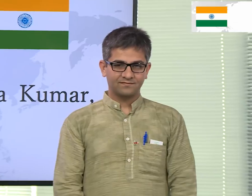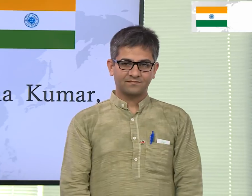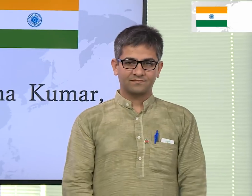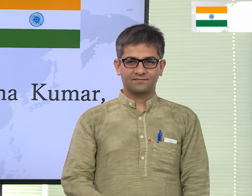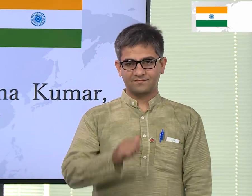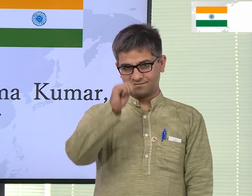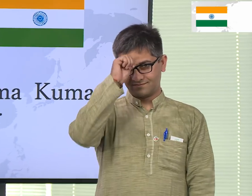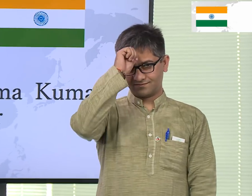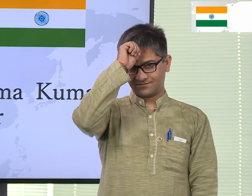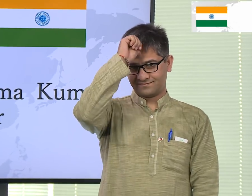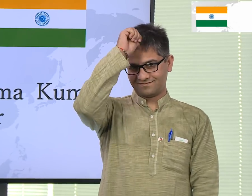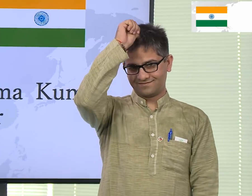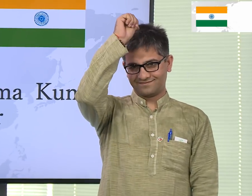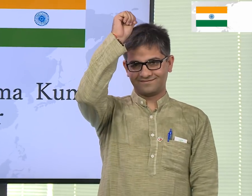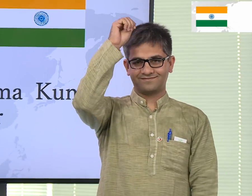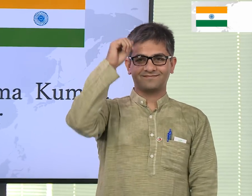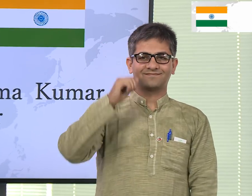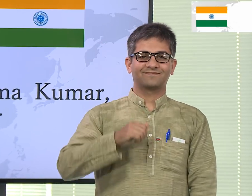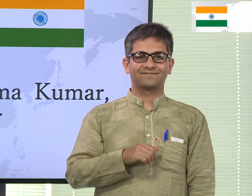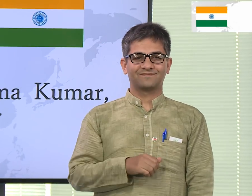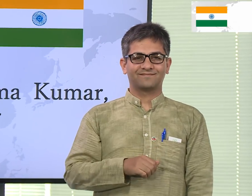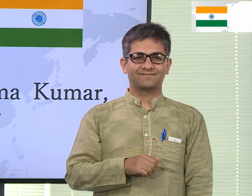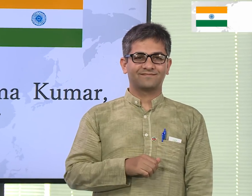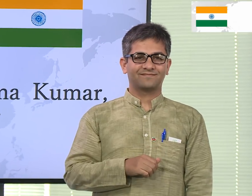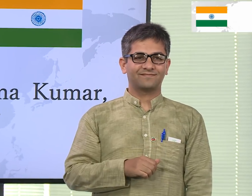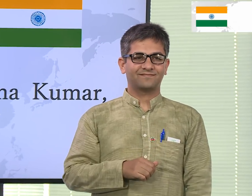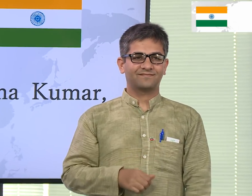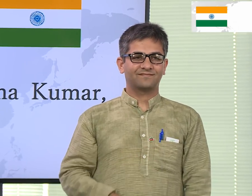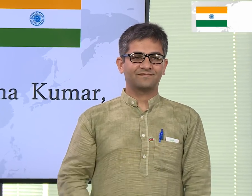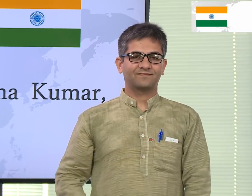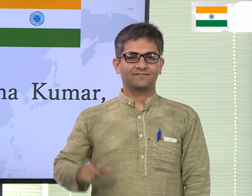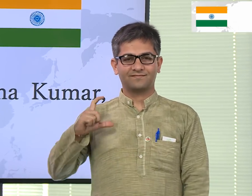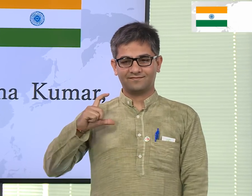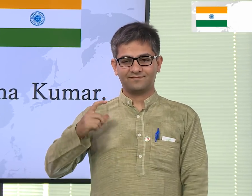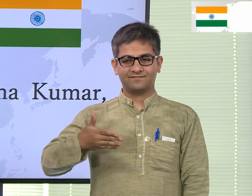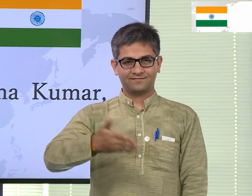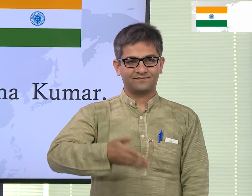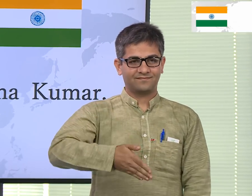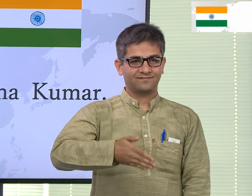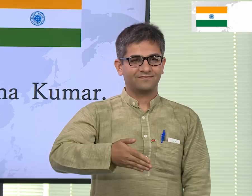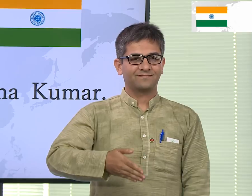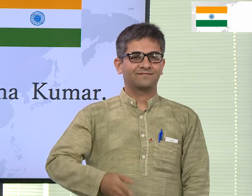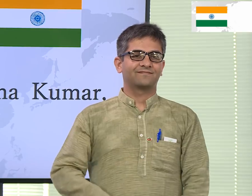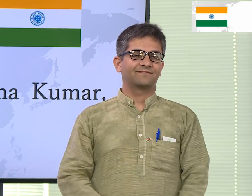This is the sign for Bangladesh. This is the sign for congratulations.